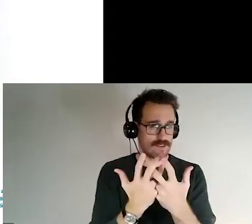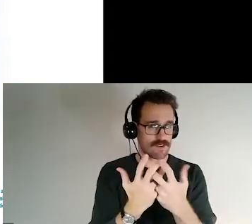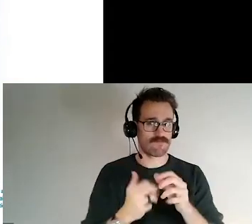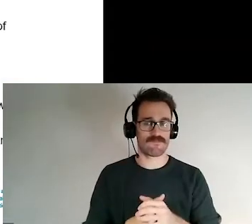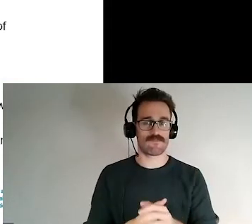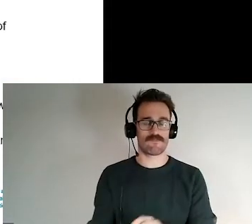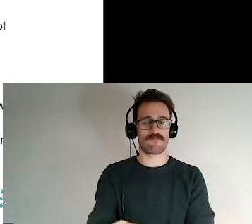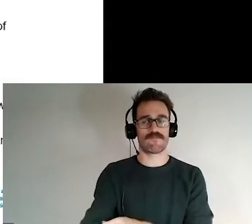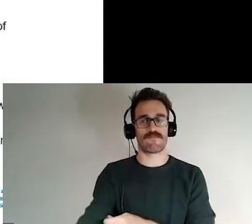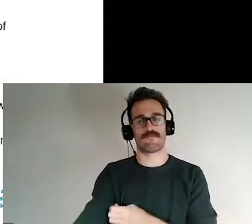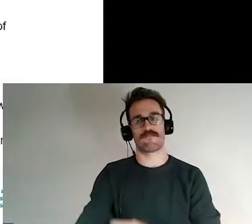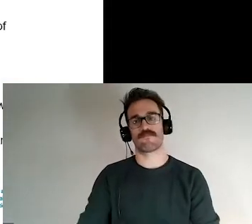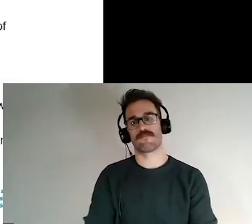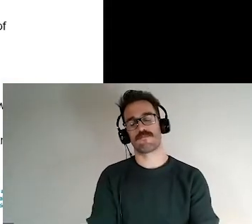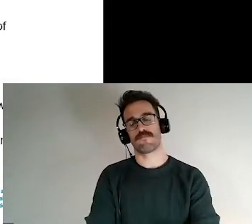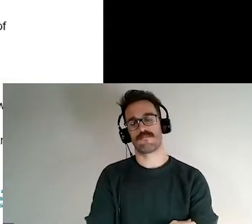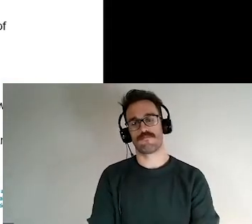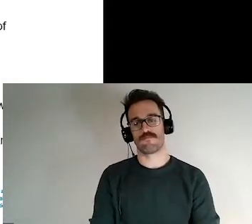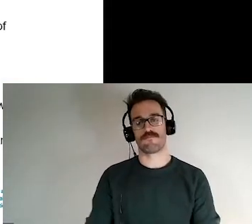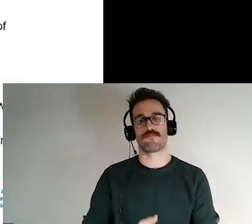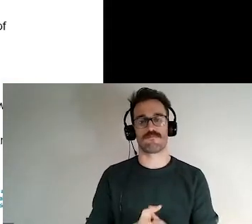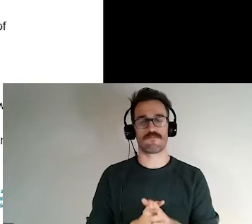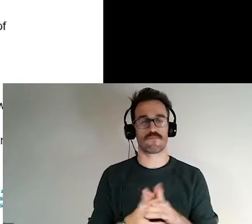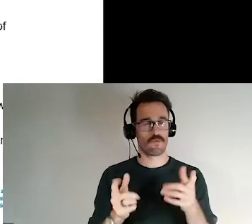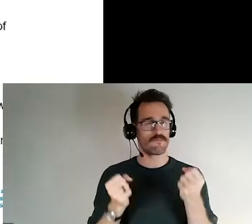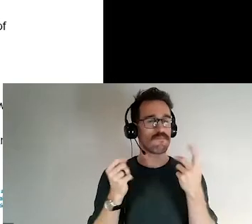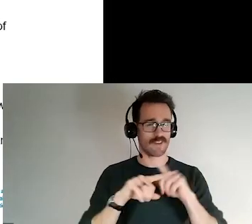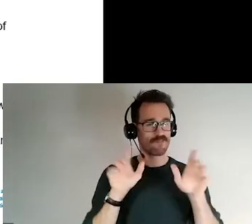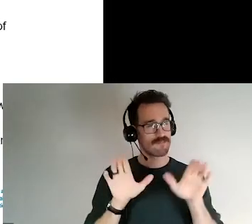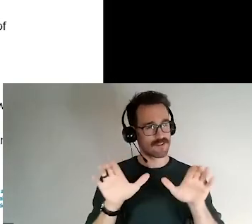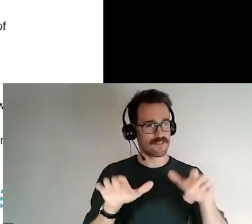So among the various activities we've undertaken as part of this partnership grant.